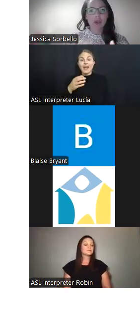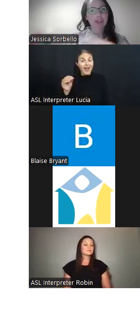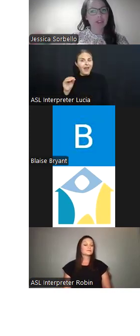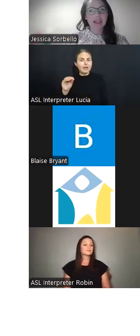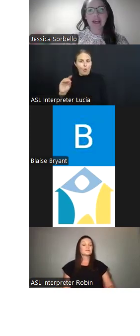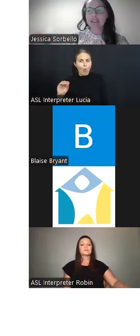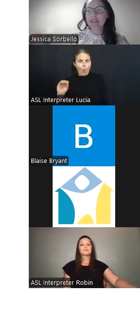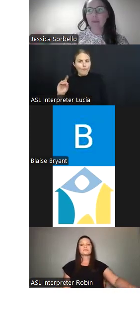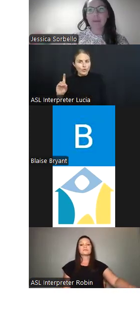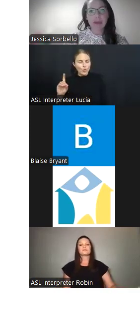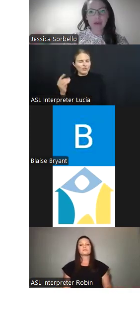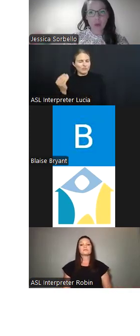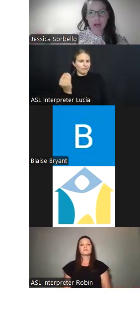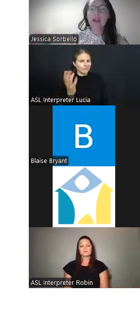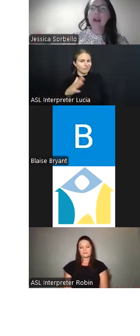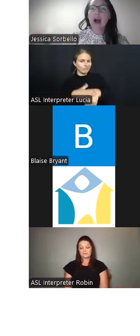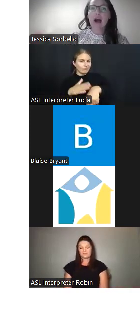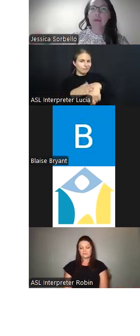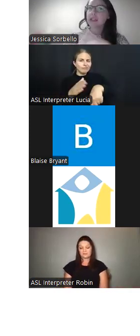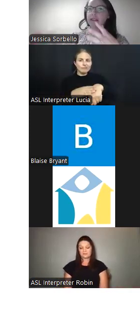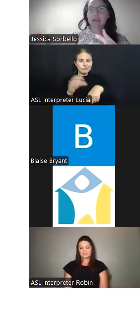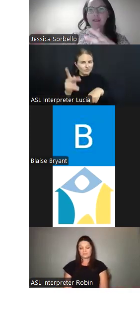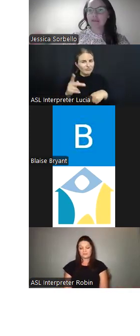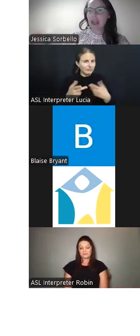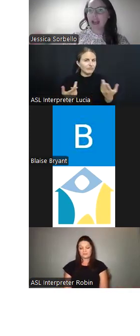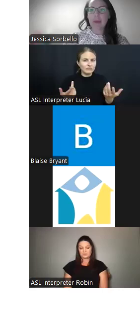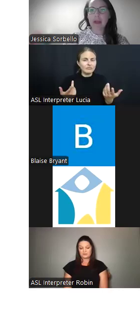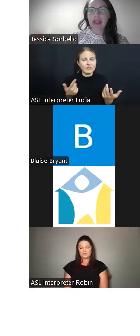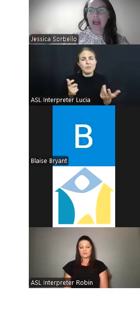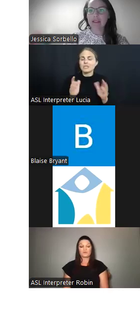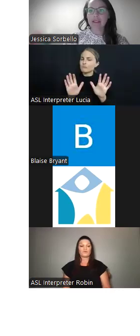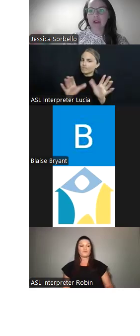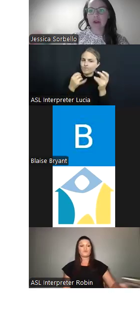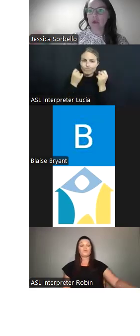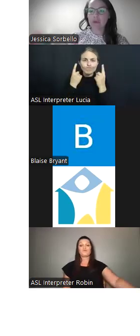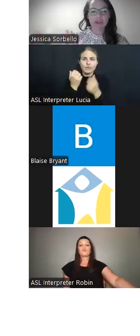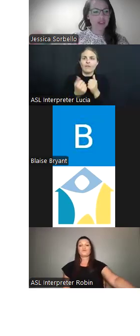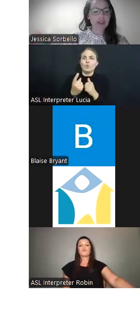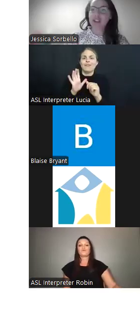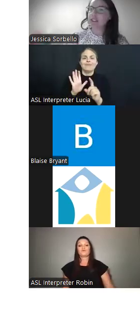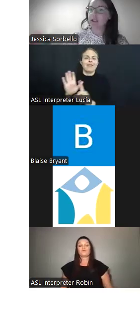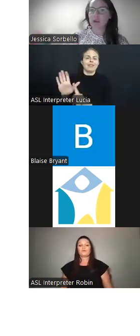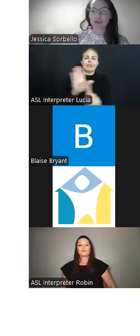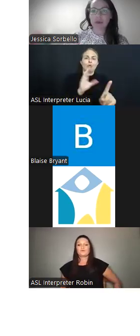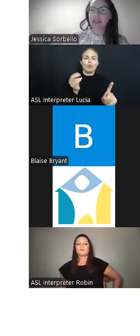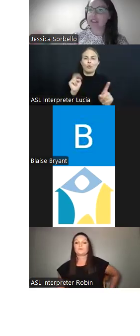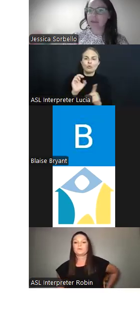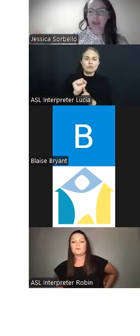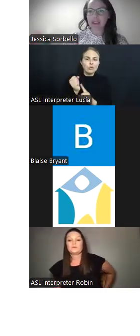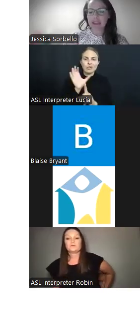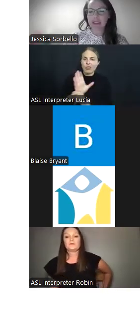situations, their own stories and experiences and I want to be mindful of that, but also recognizing it is an important